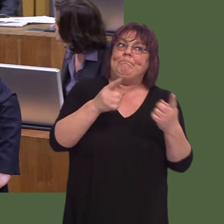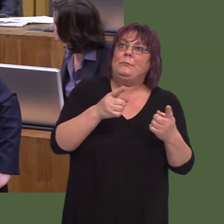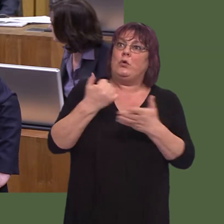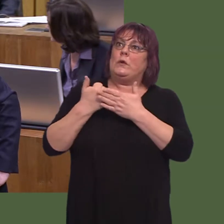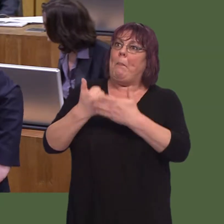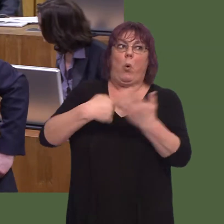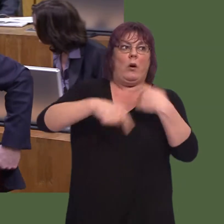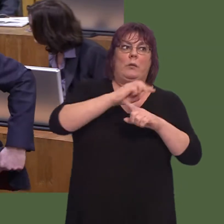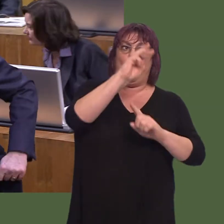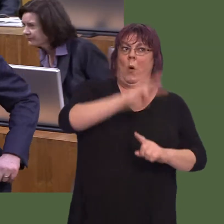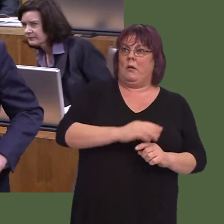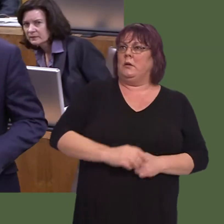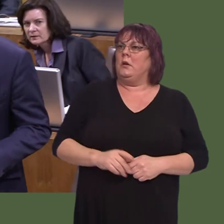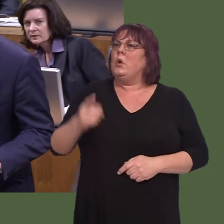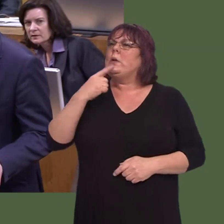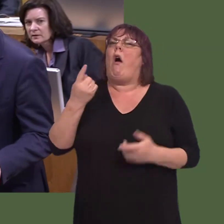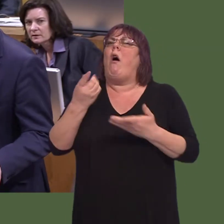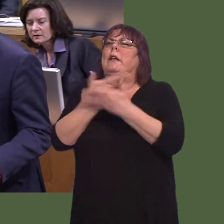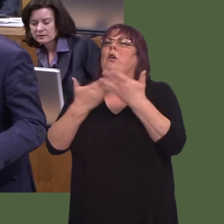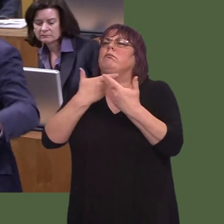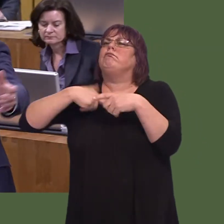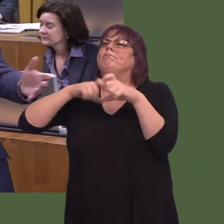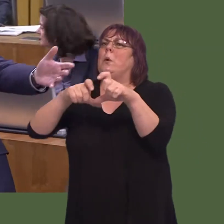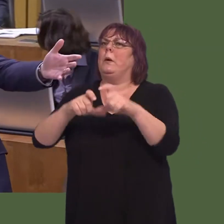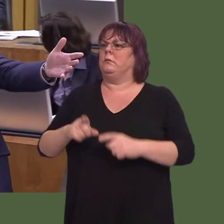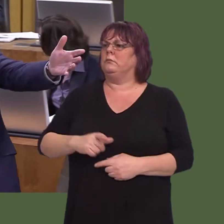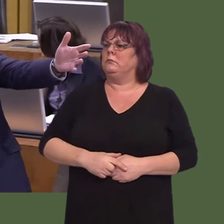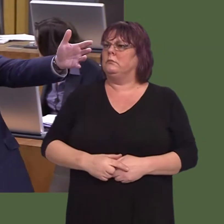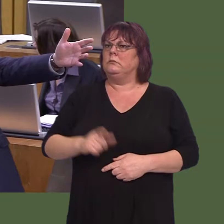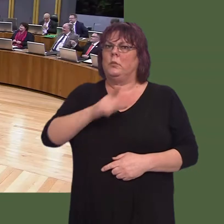It's one thing to say that negotiations are ongoing, but why isn't he standing up and